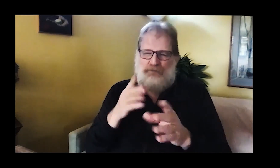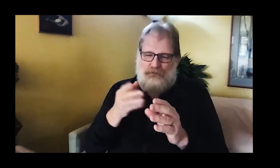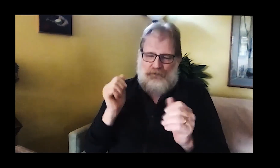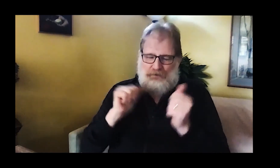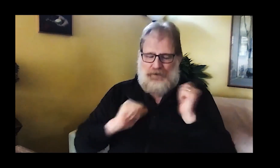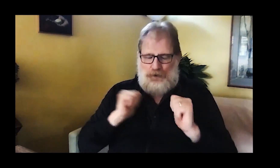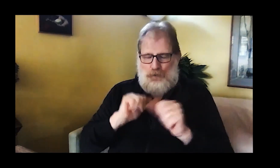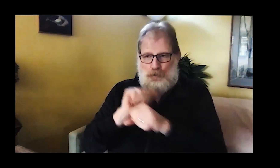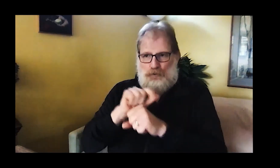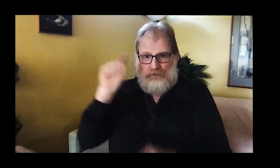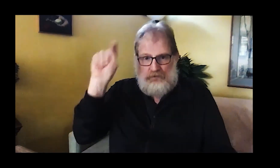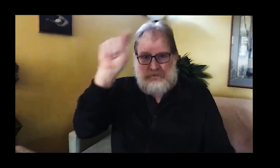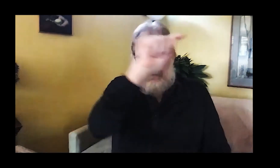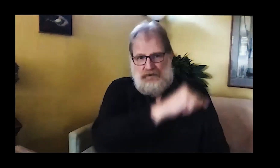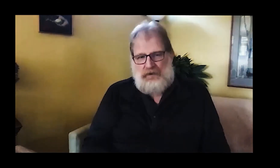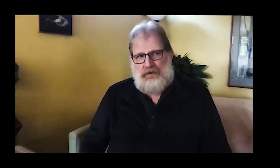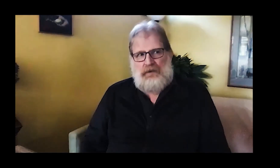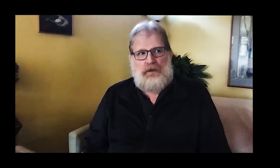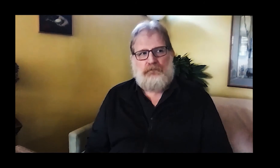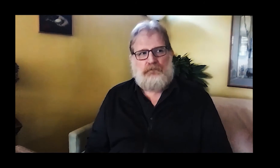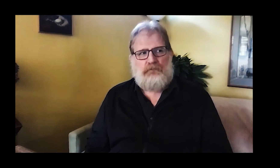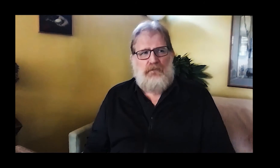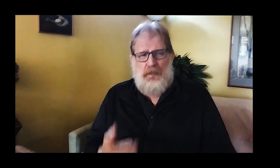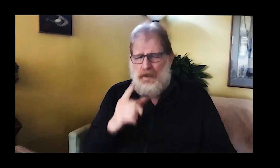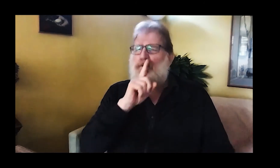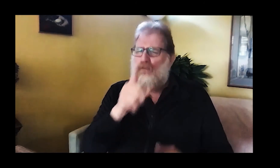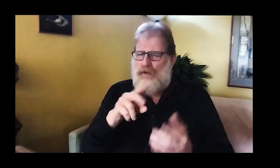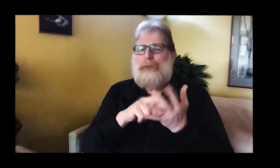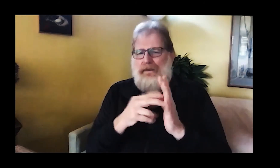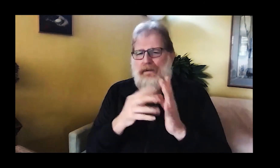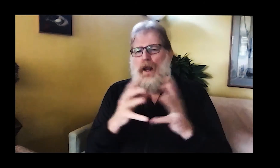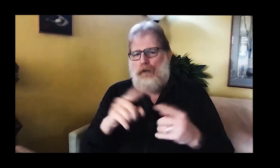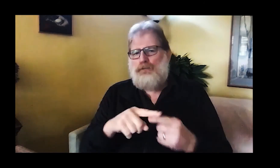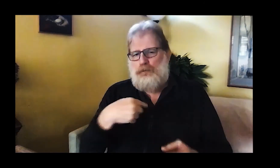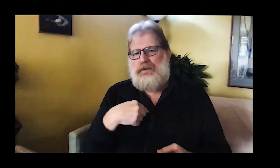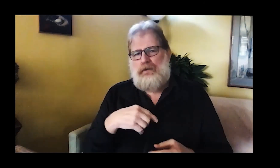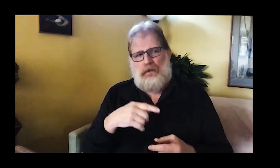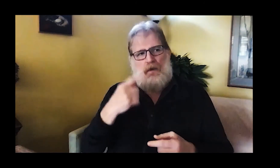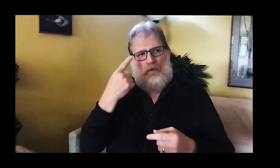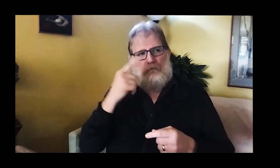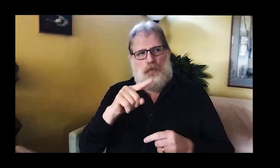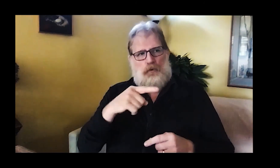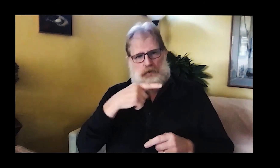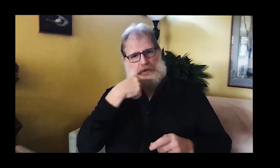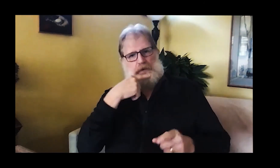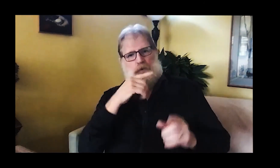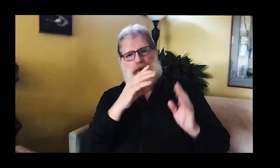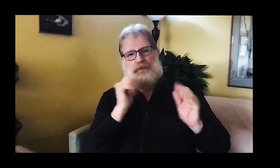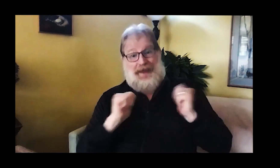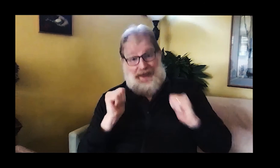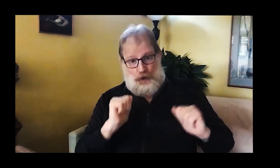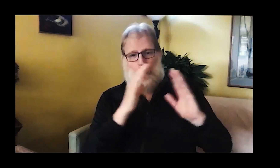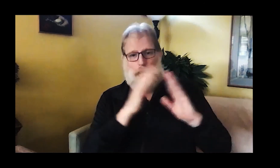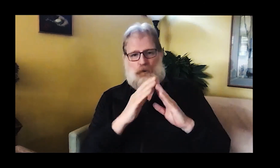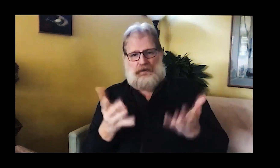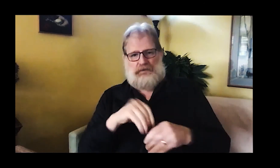as actors, believe it or not. It really meant a lot to me for the hearing theater community